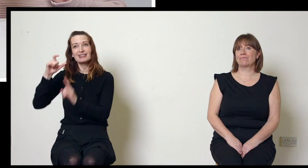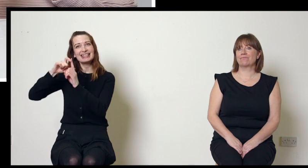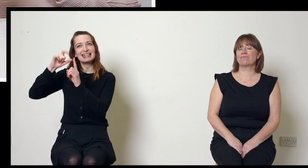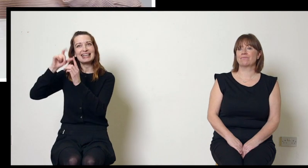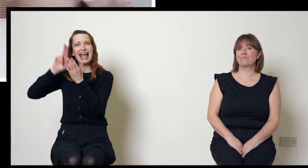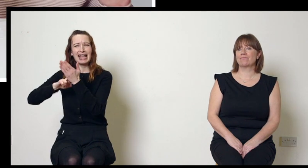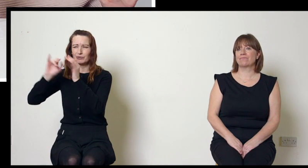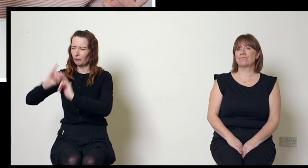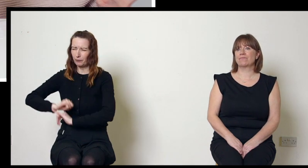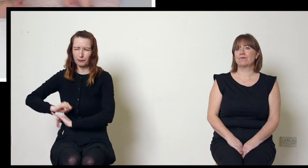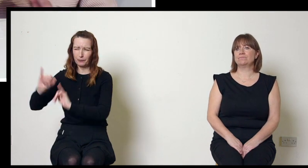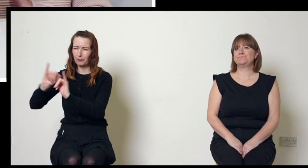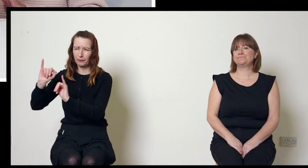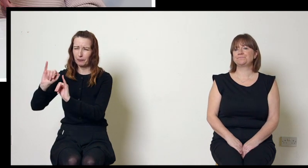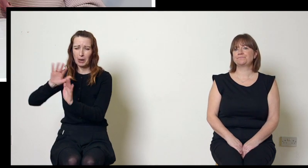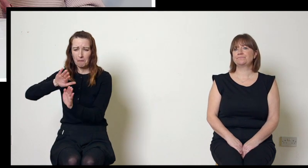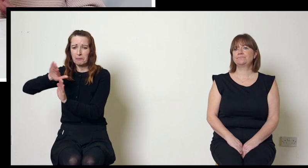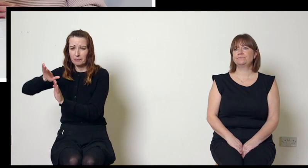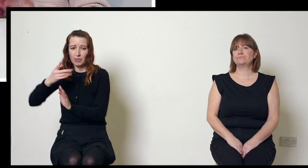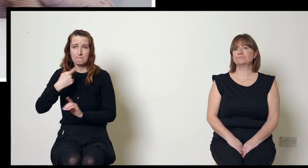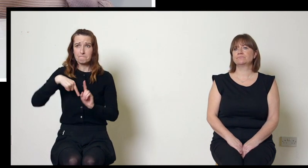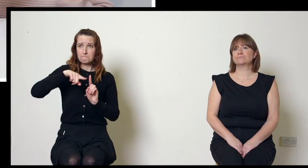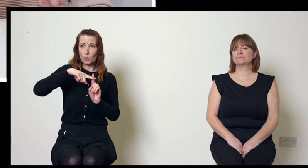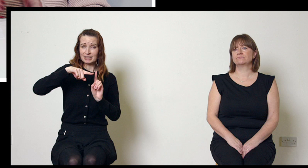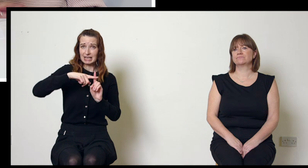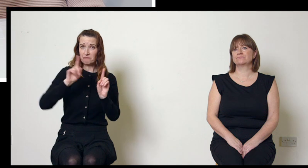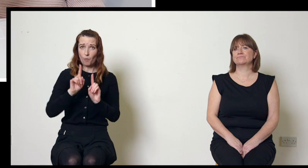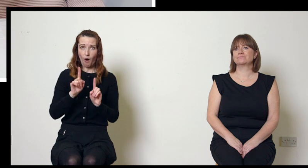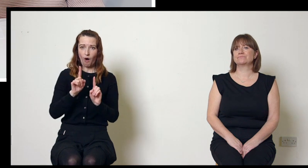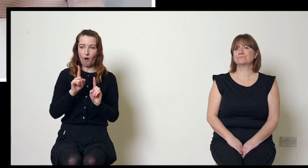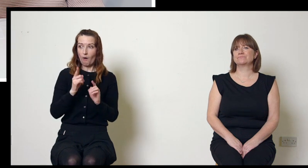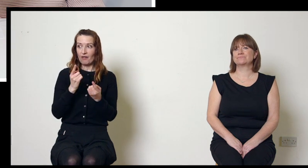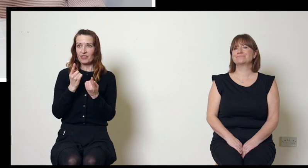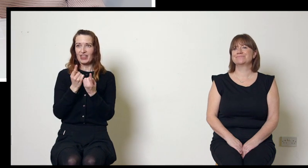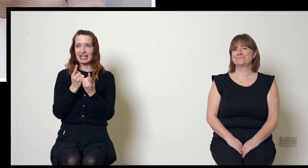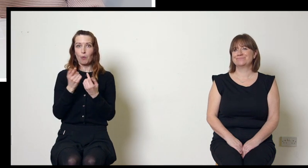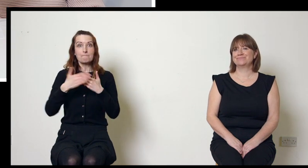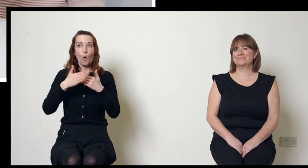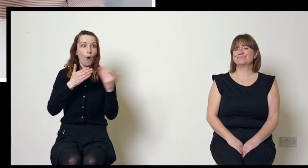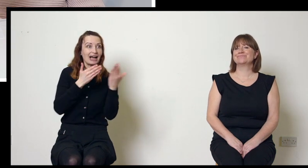But that's a different side. The positive side was all of a sudden things started to become more accessible.